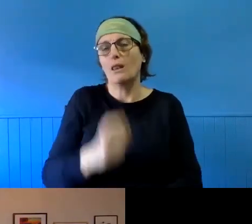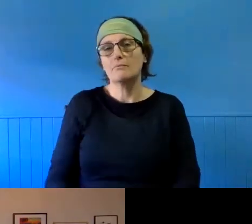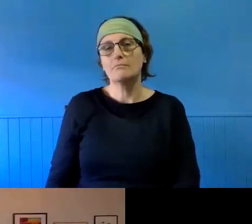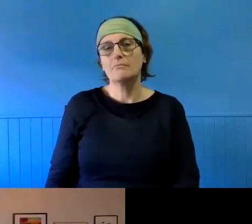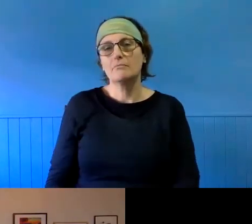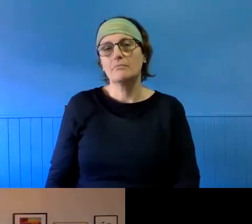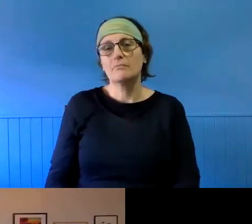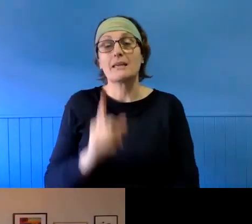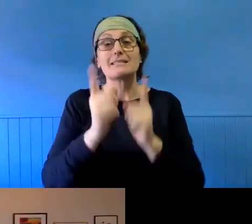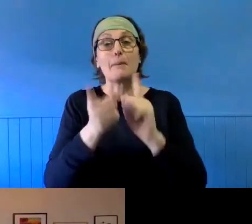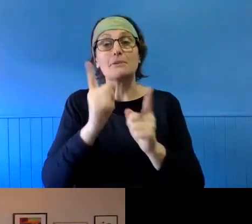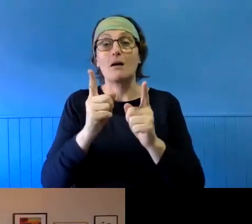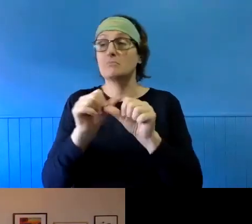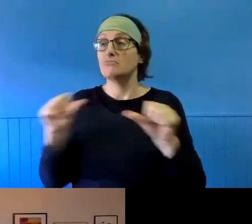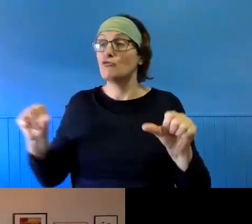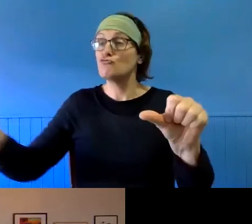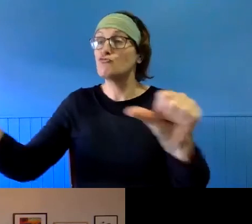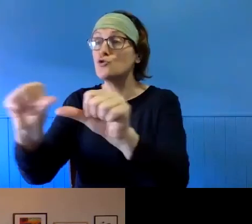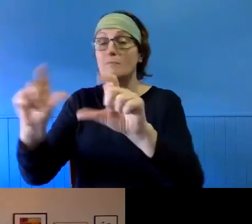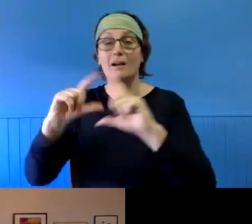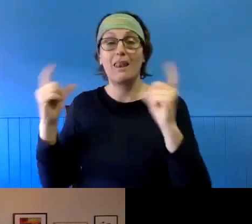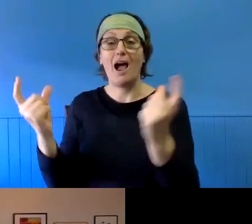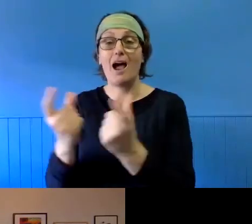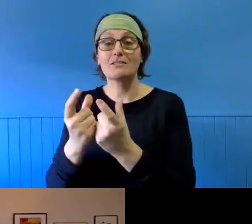Sometimes we can come into the classroom and be a little maybe